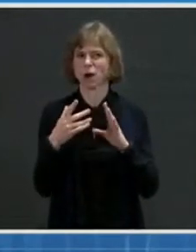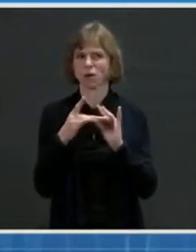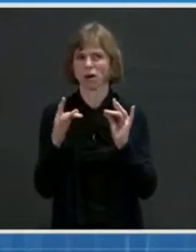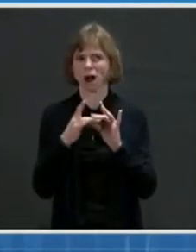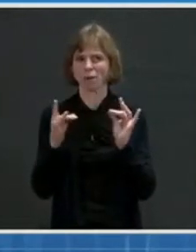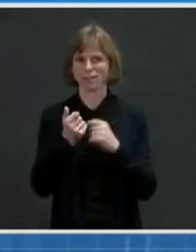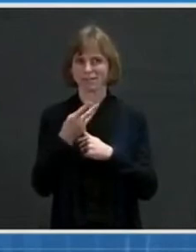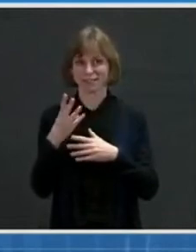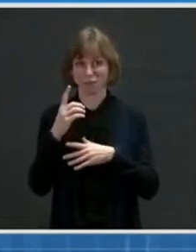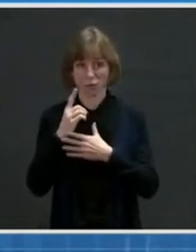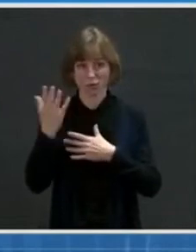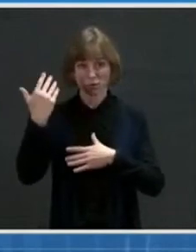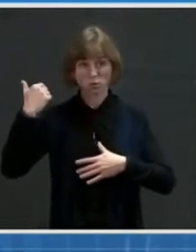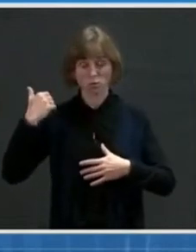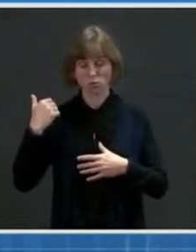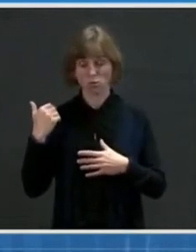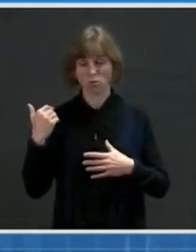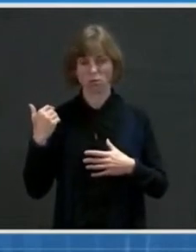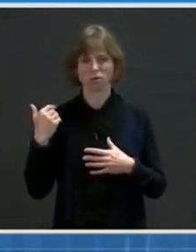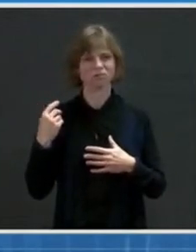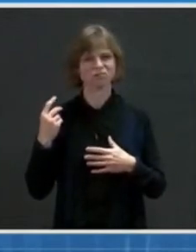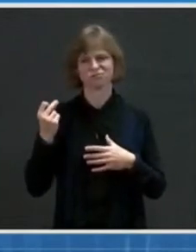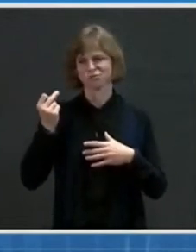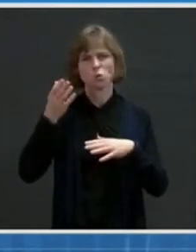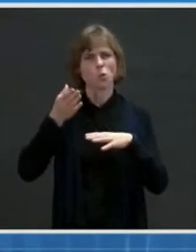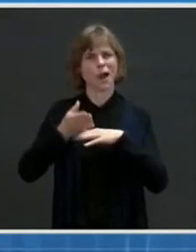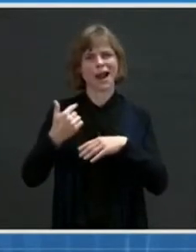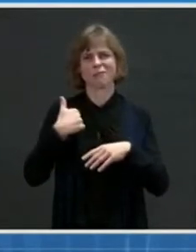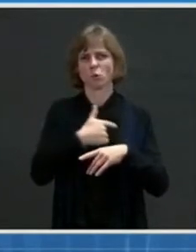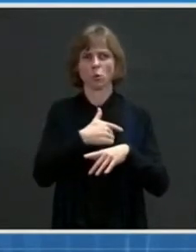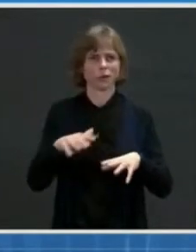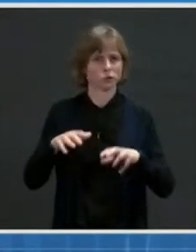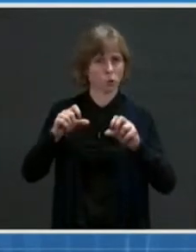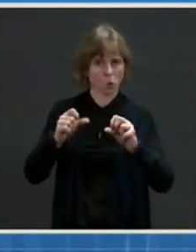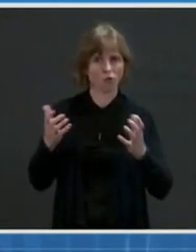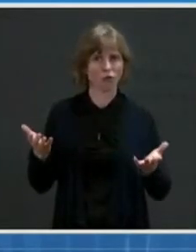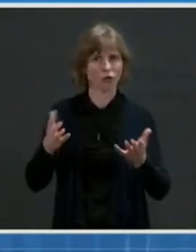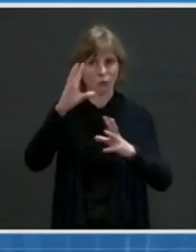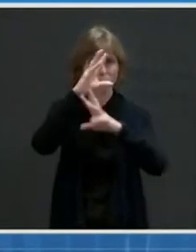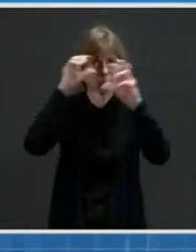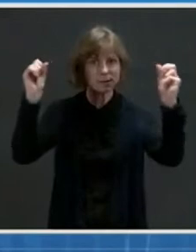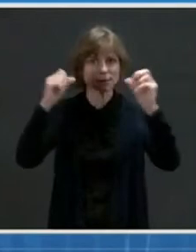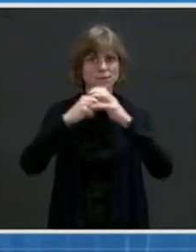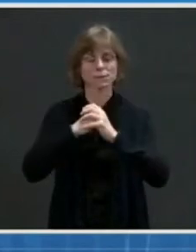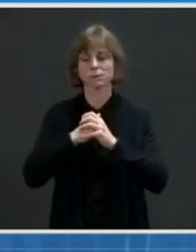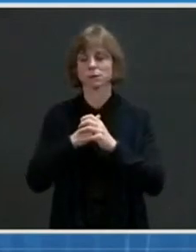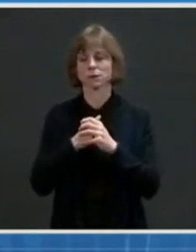COMMENT AFTER ME IF YOU'D LIKE. A COMMENT MADE SOME NUMBER OF WEEKS AGO, RIGHT AFTER WE